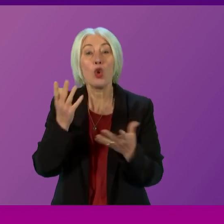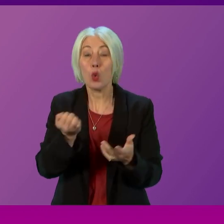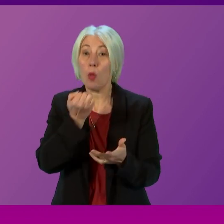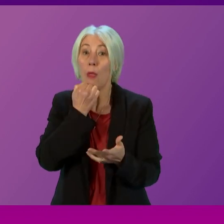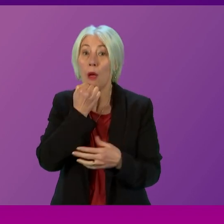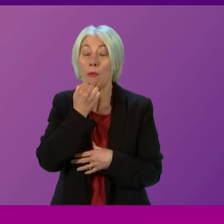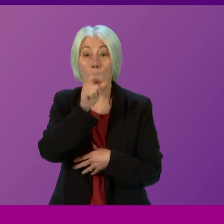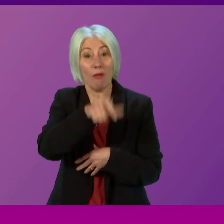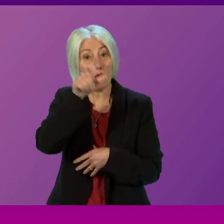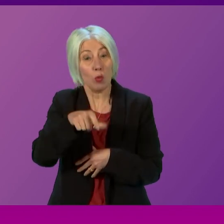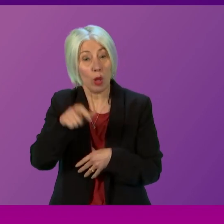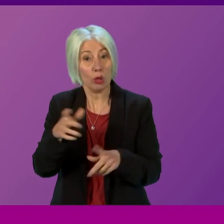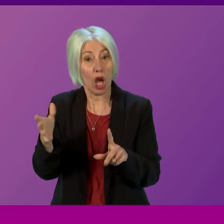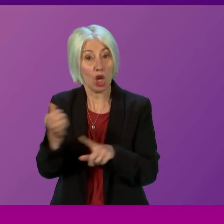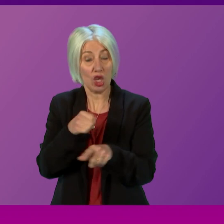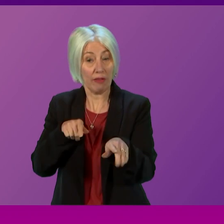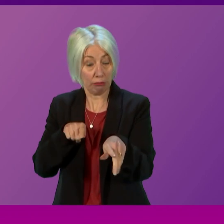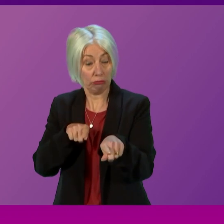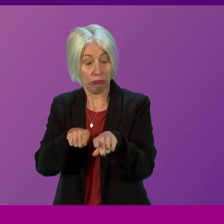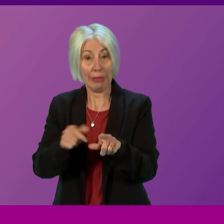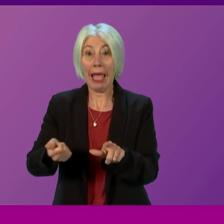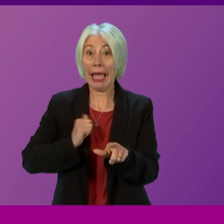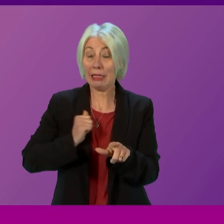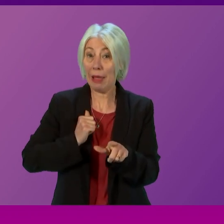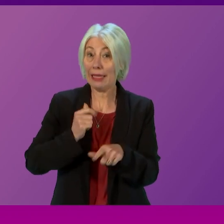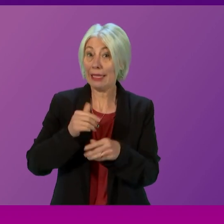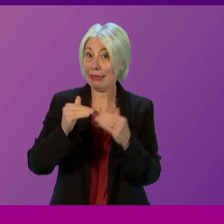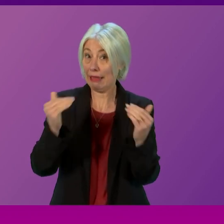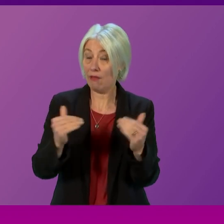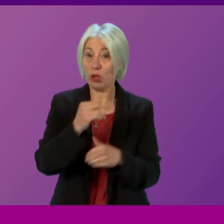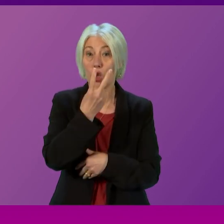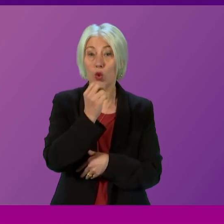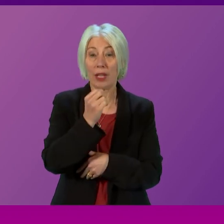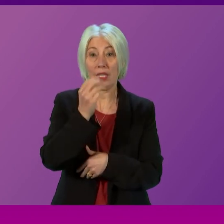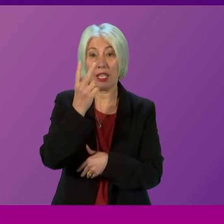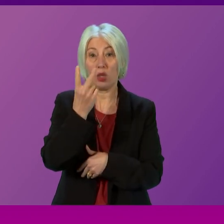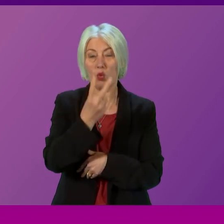achieving the expected levels in 2021-22, which is the period that the latest statistics cover,